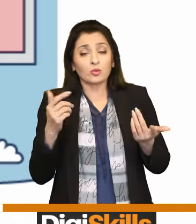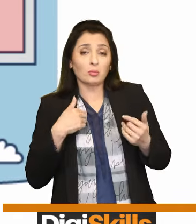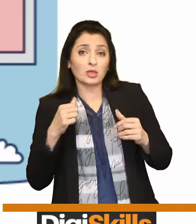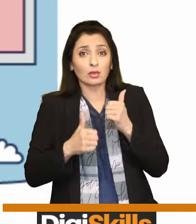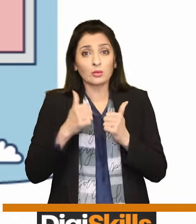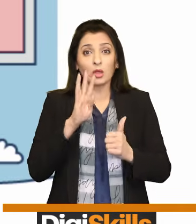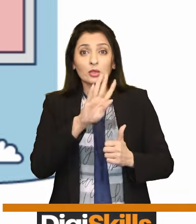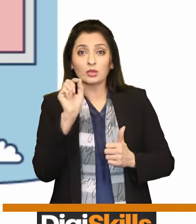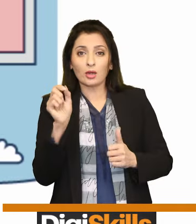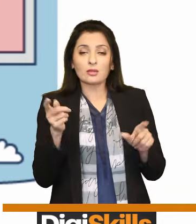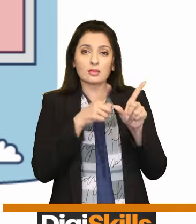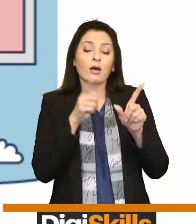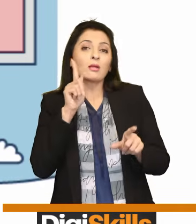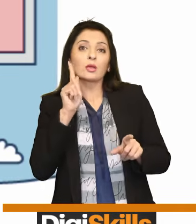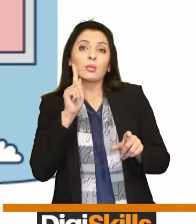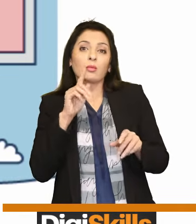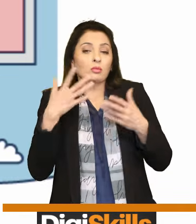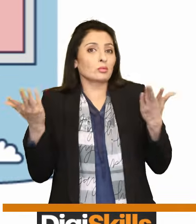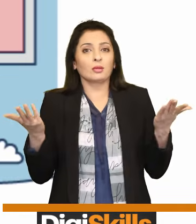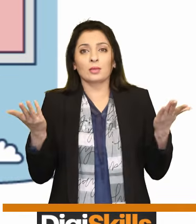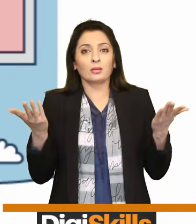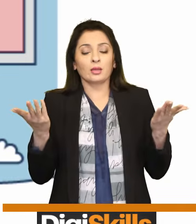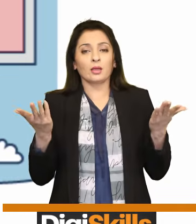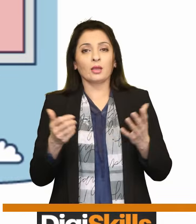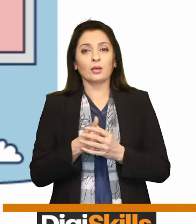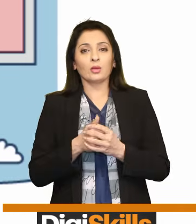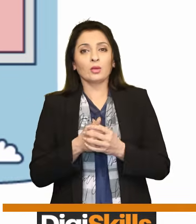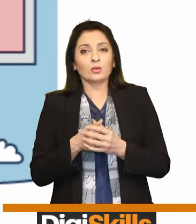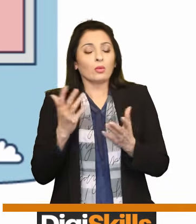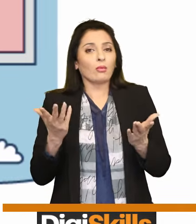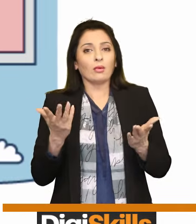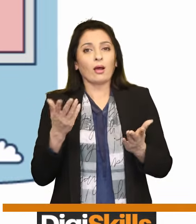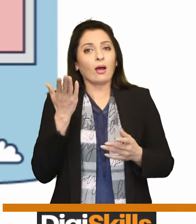And there will be old men of somewhat 40 years competing with me.’